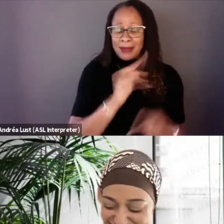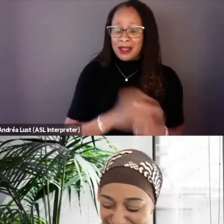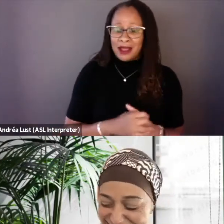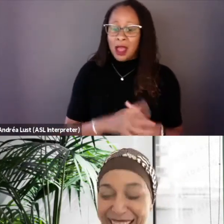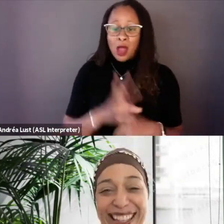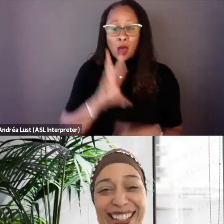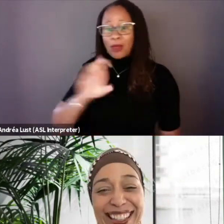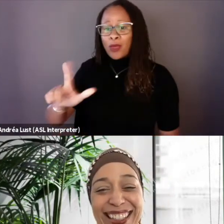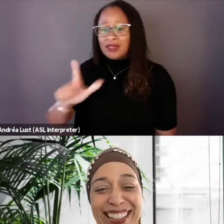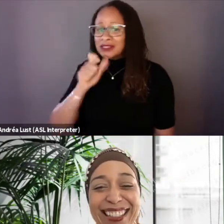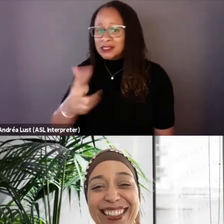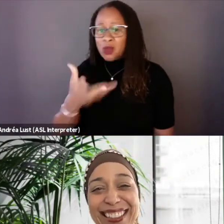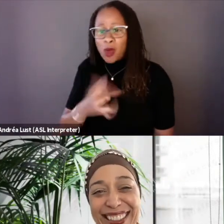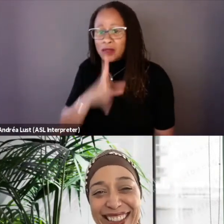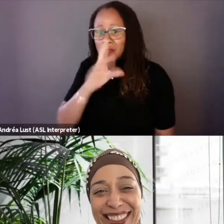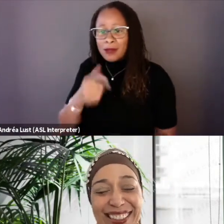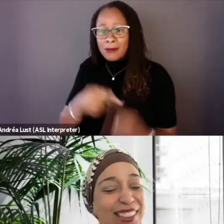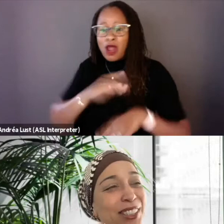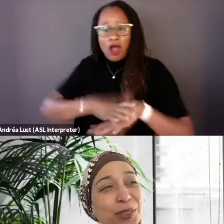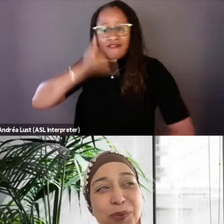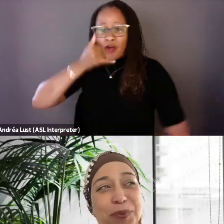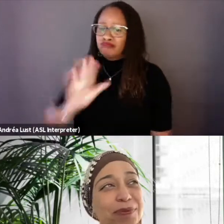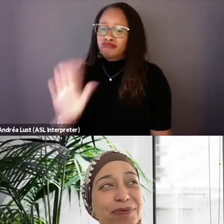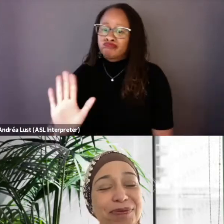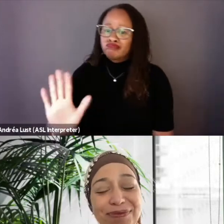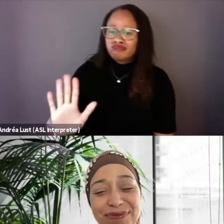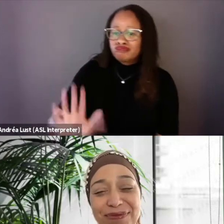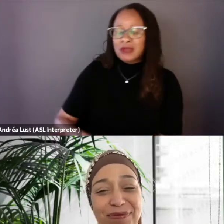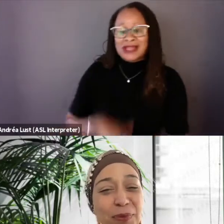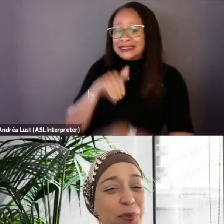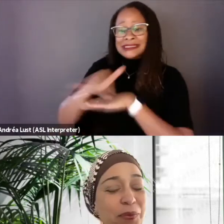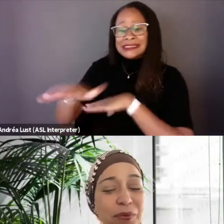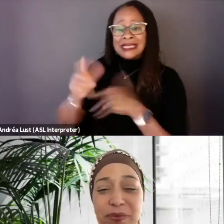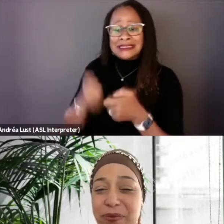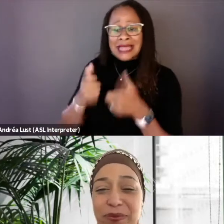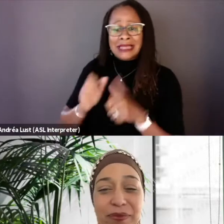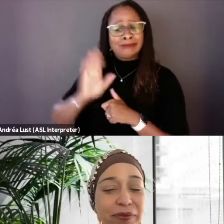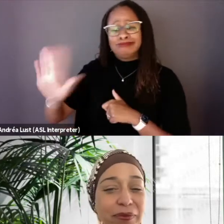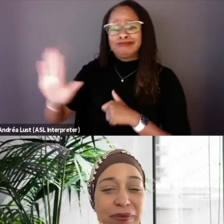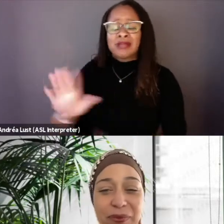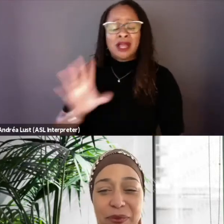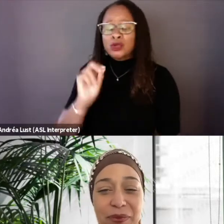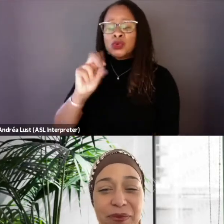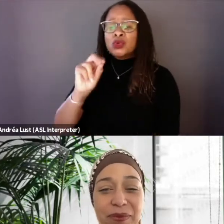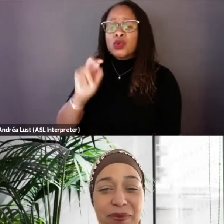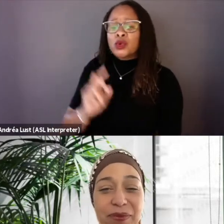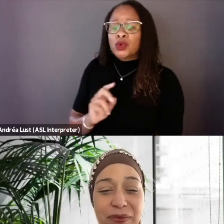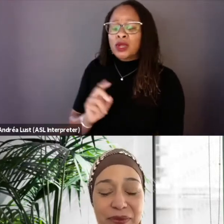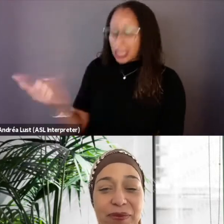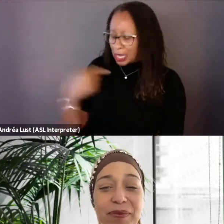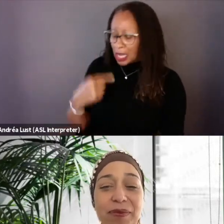Will doesn't want to talk about it on phone, he's not sending a text. He's like, no, no, no, no, no, no, just come here. Well I can't.